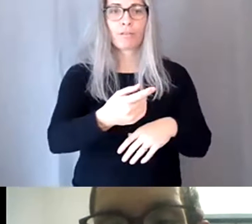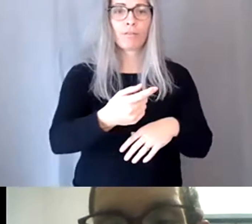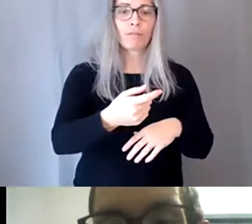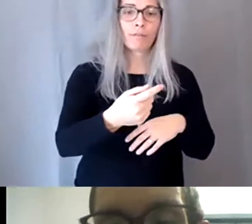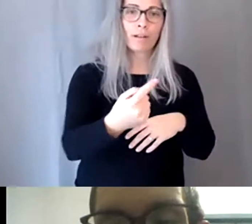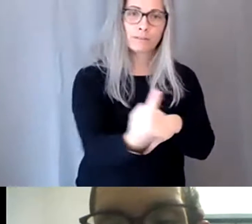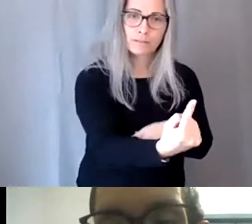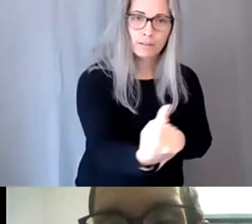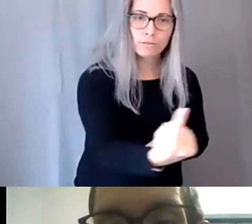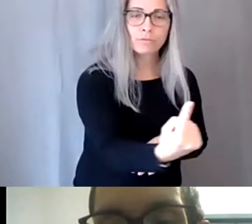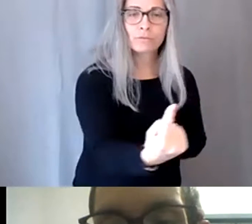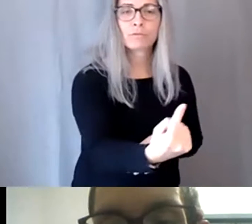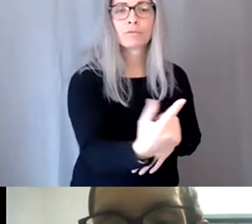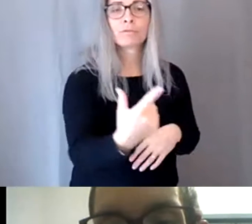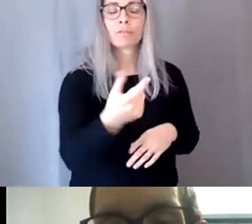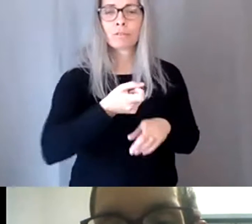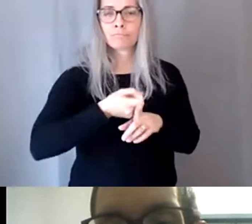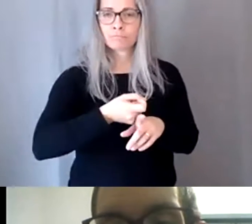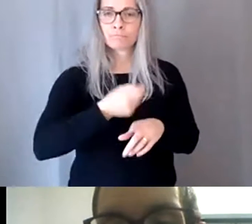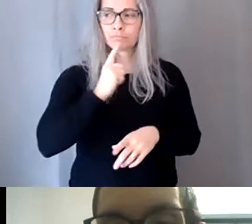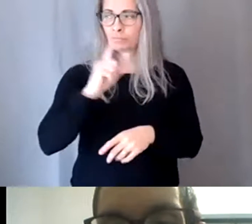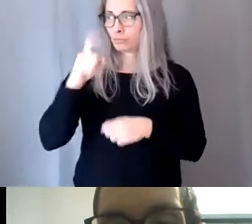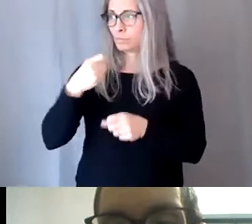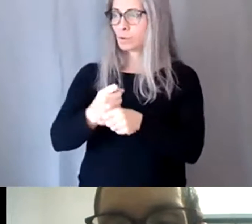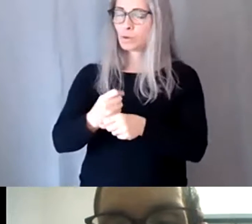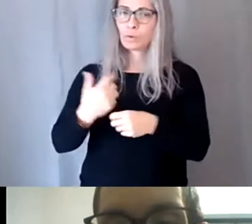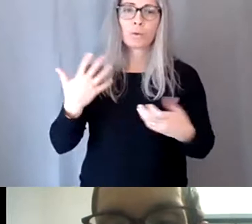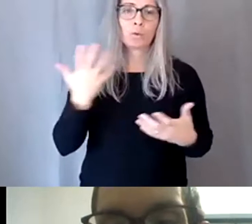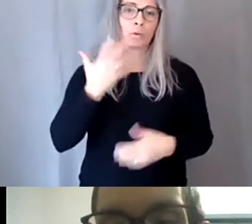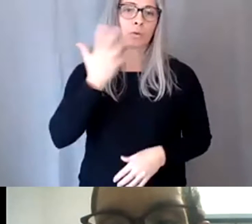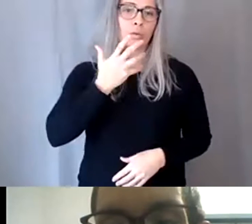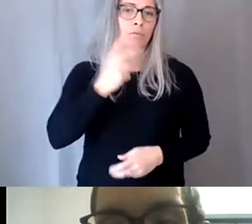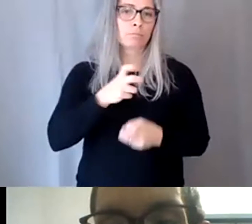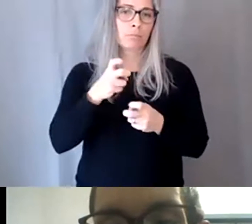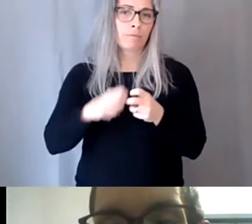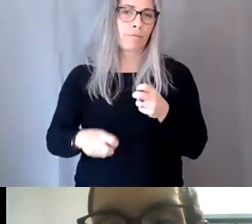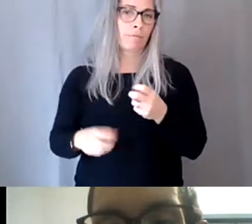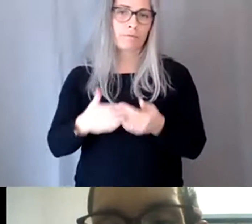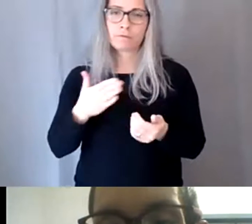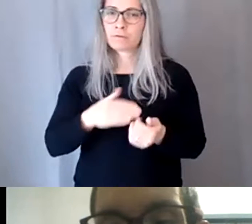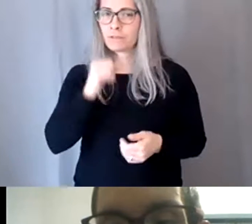I think like early sort of one of the early